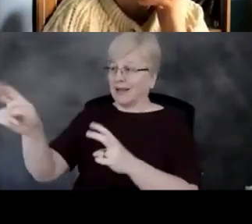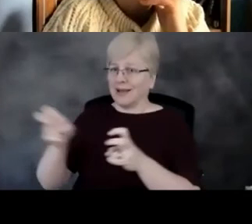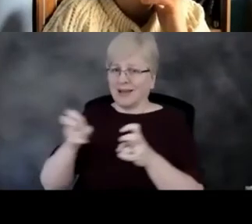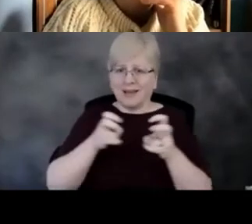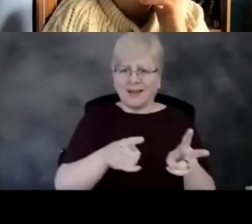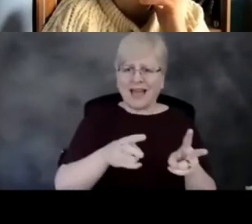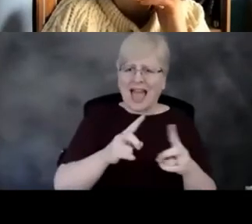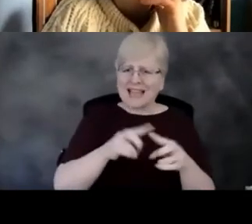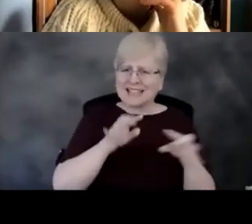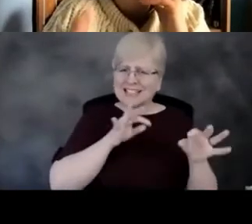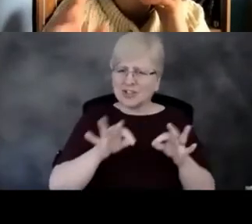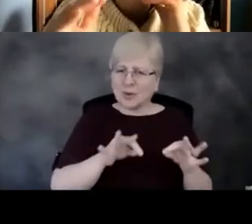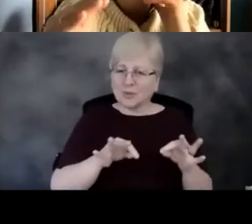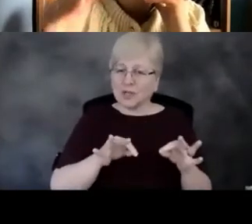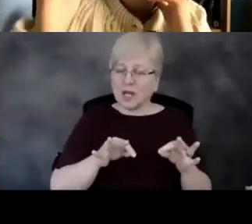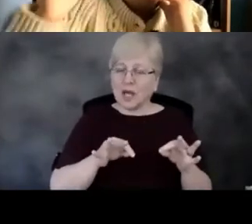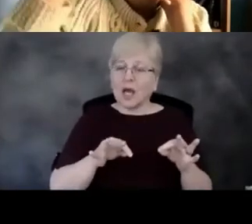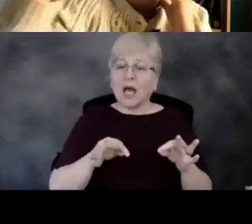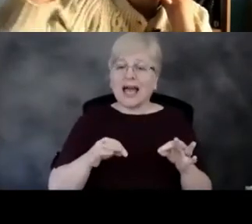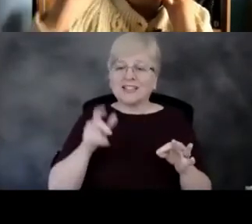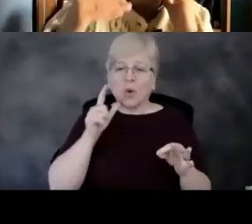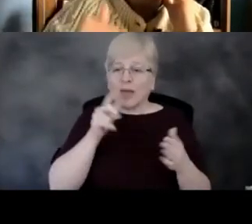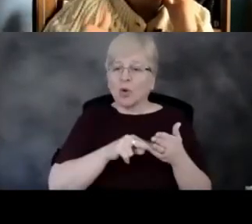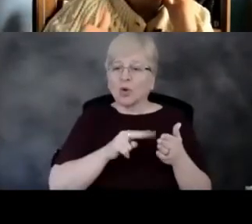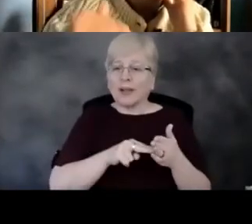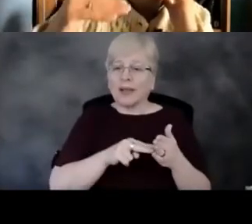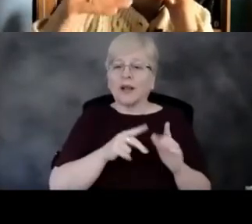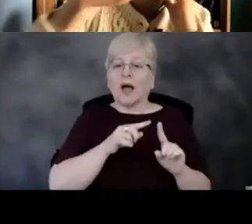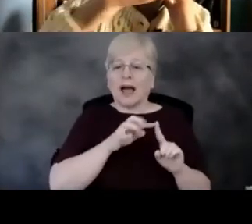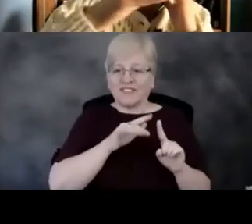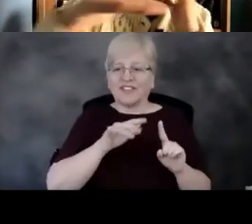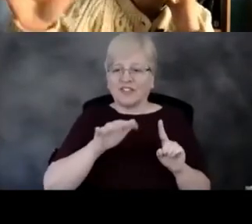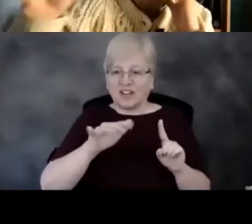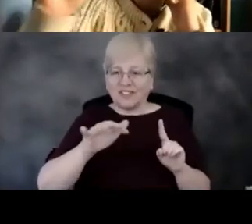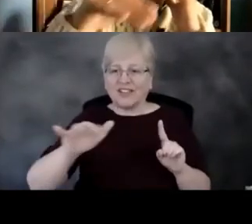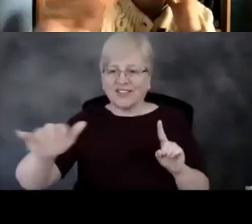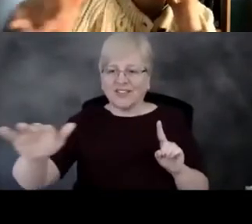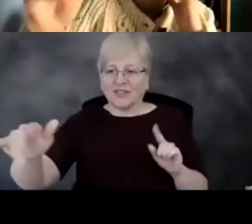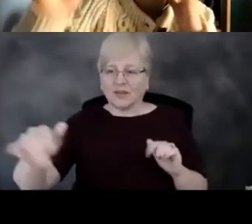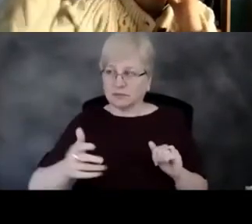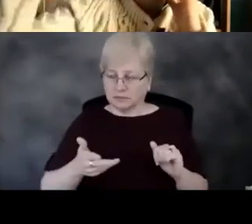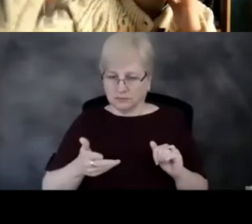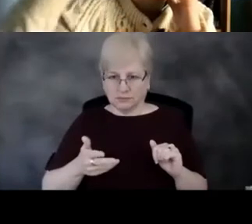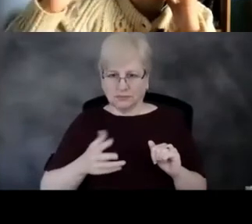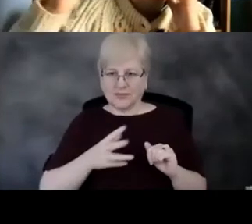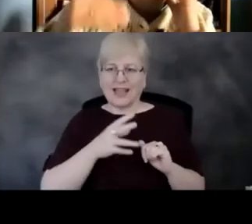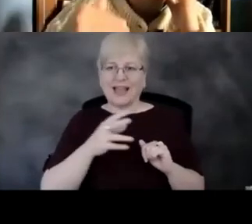here. And the way screen readers read links, 17:34:26 it just moves with the text on the